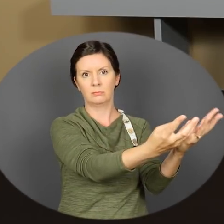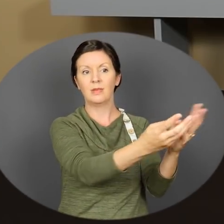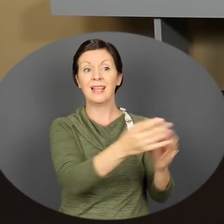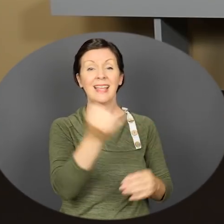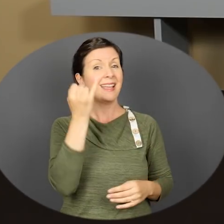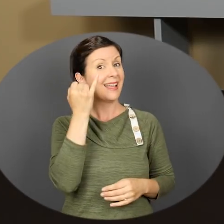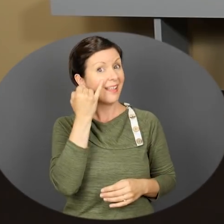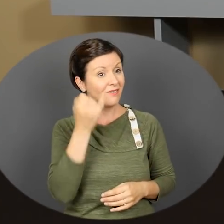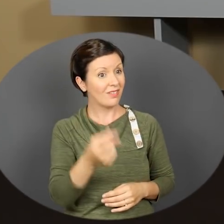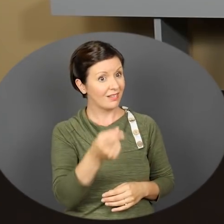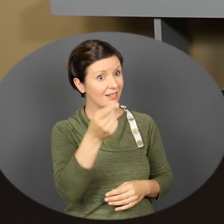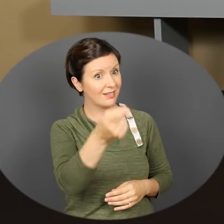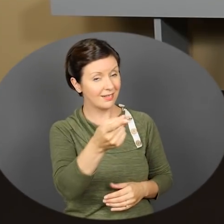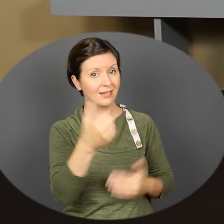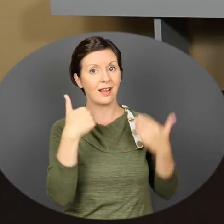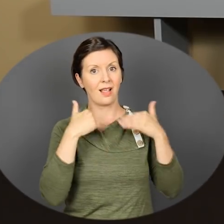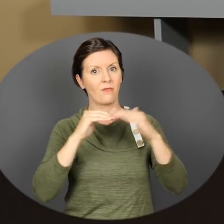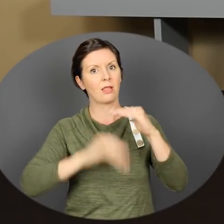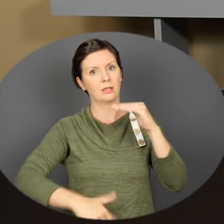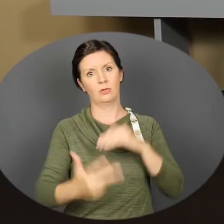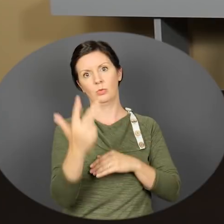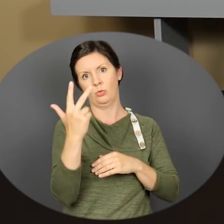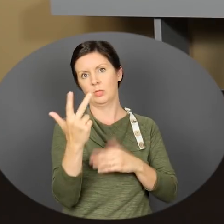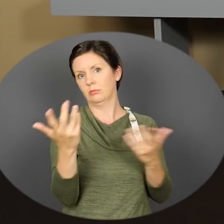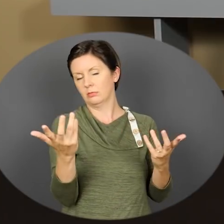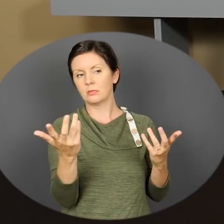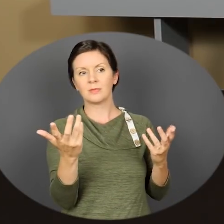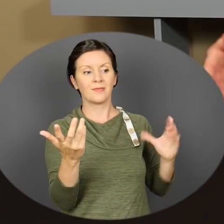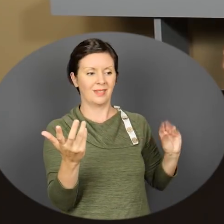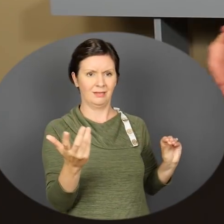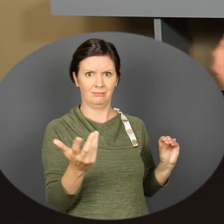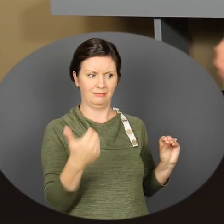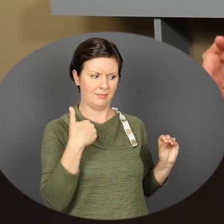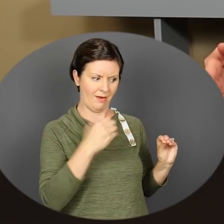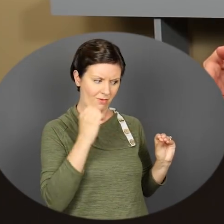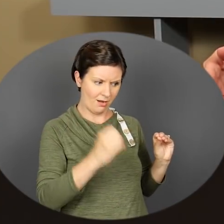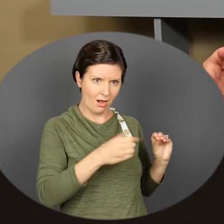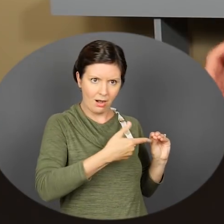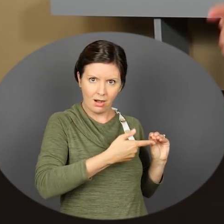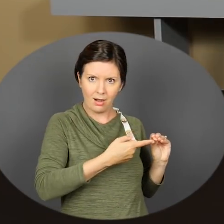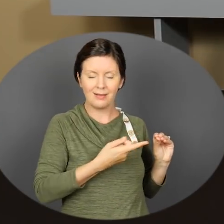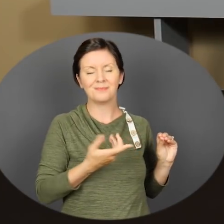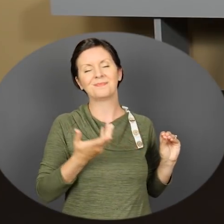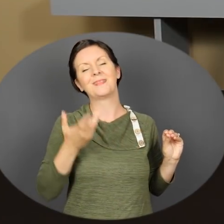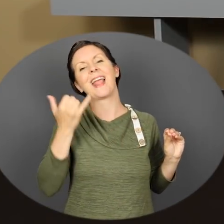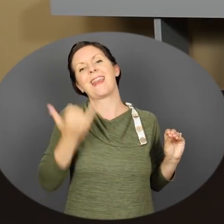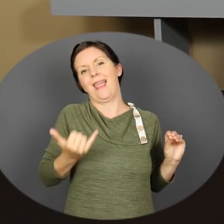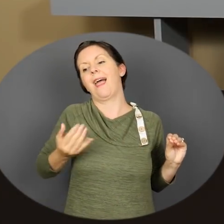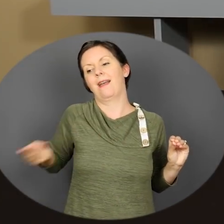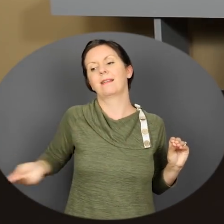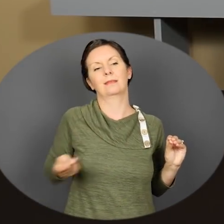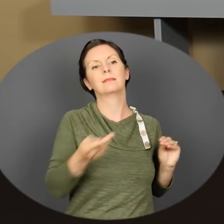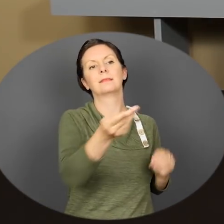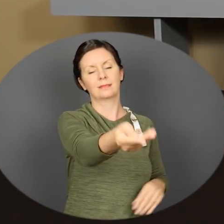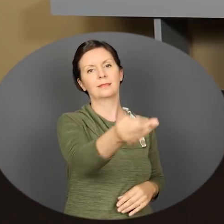say for a moment we had another player at the table and they had less than 3 tiles, well there’s none more here for them to draw. So instead, I would pass the dragon